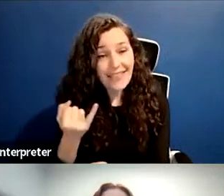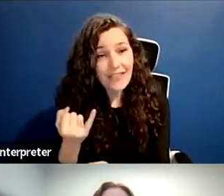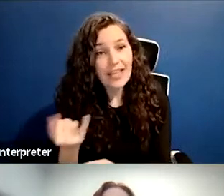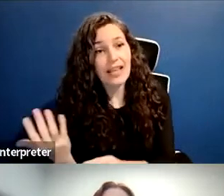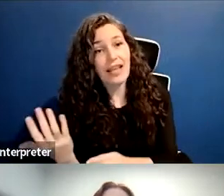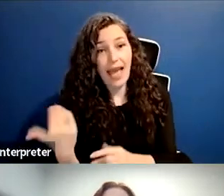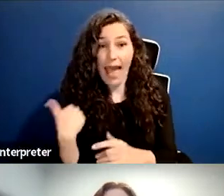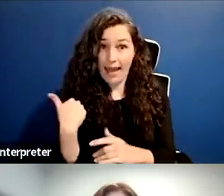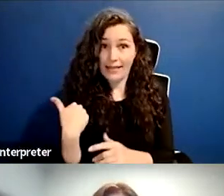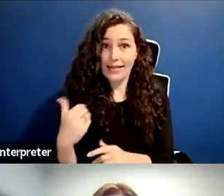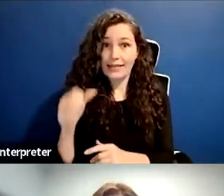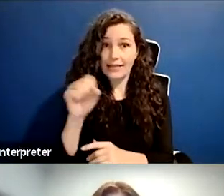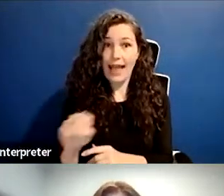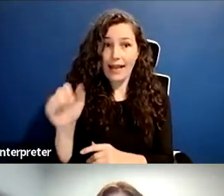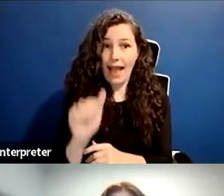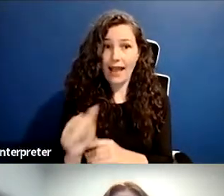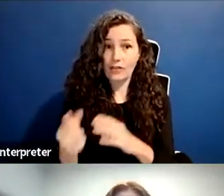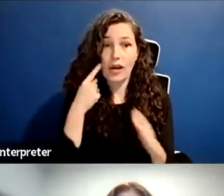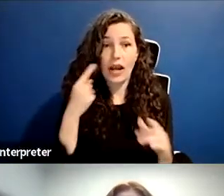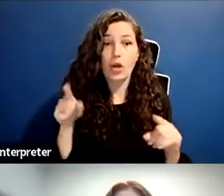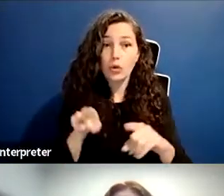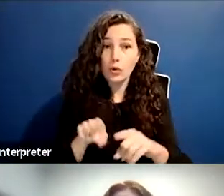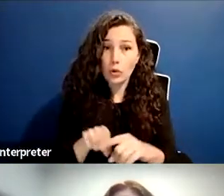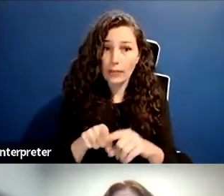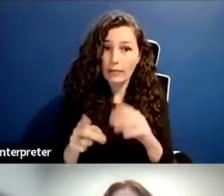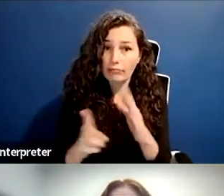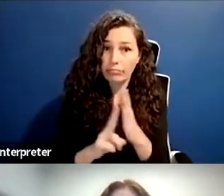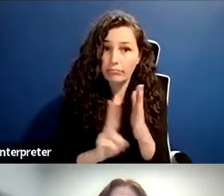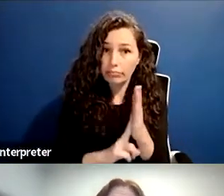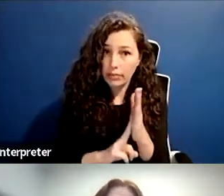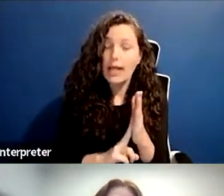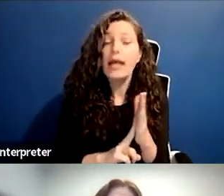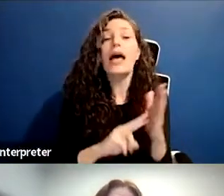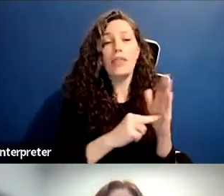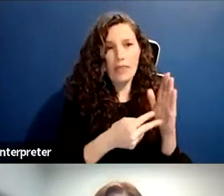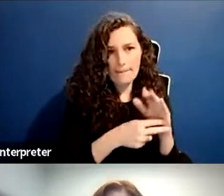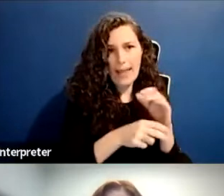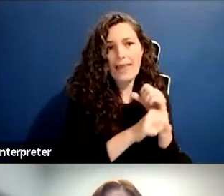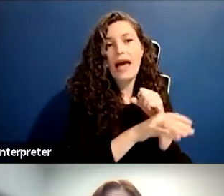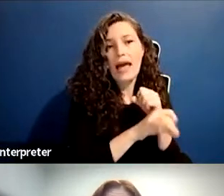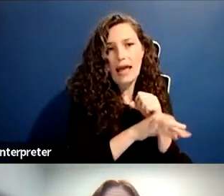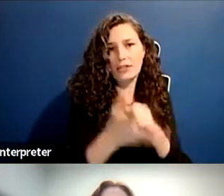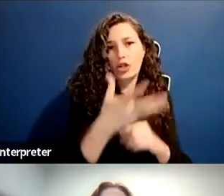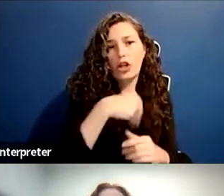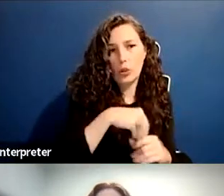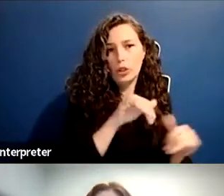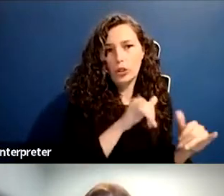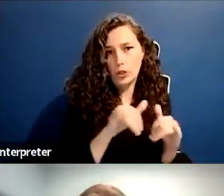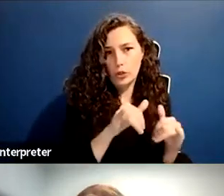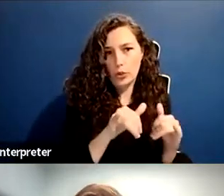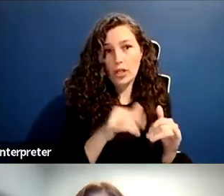the ads can also be covered and the compensation for reading those ads is freely bargained separately